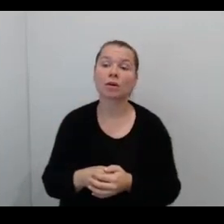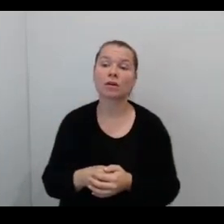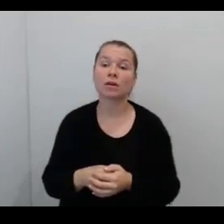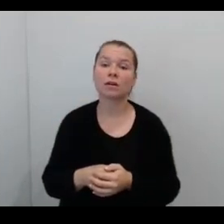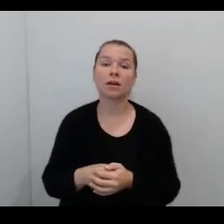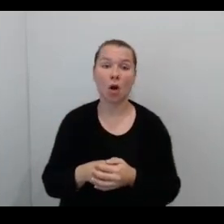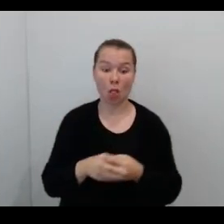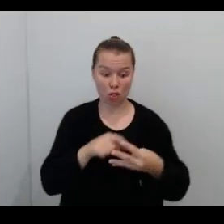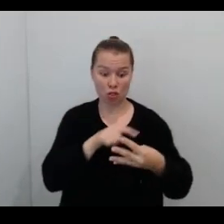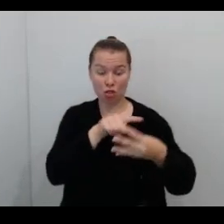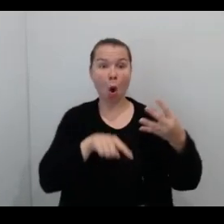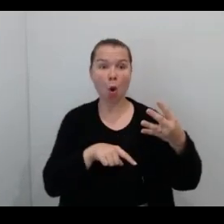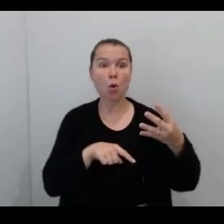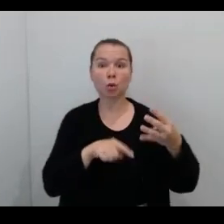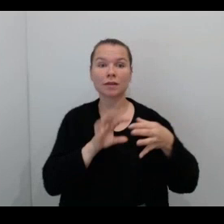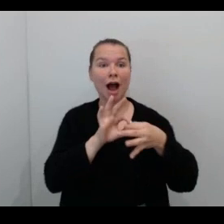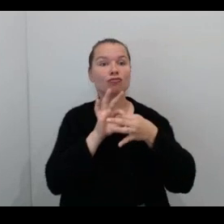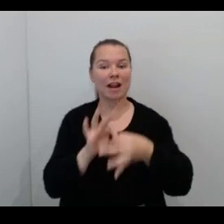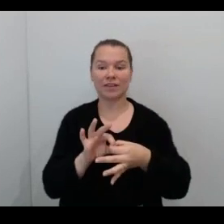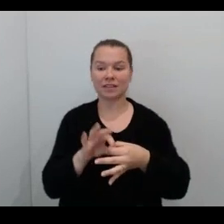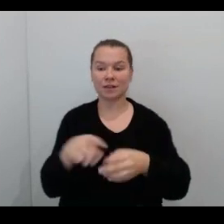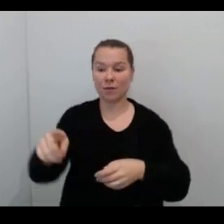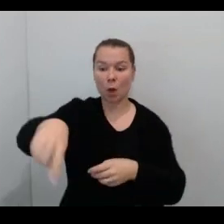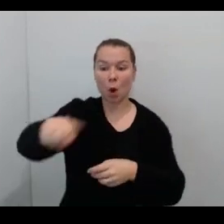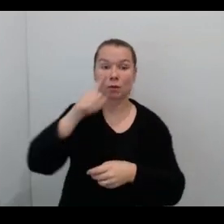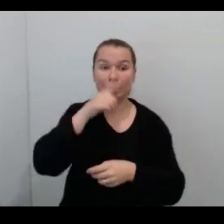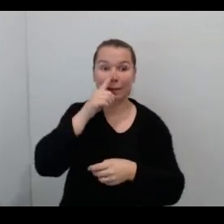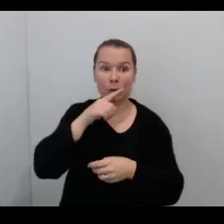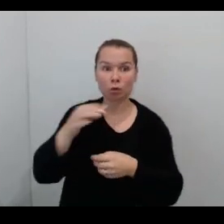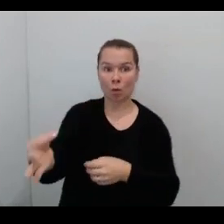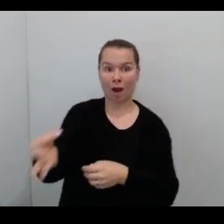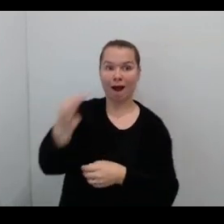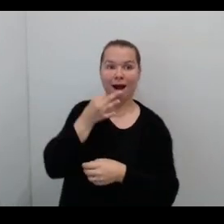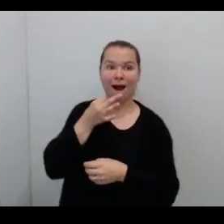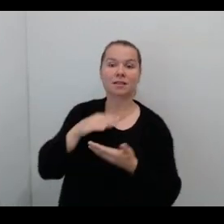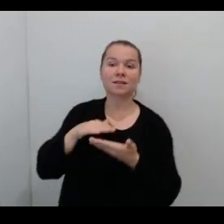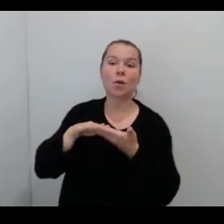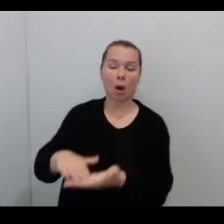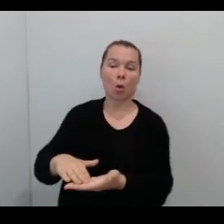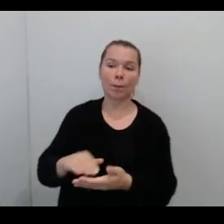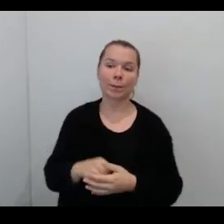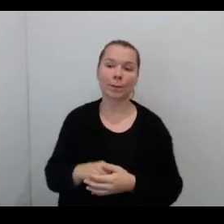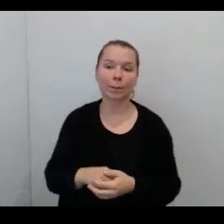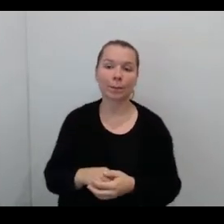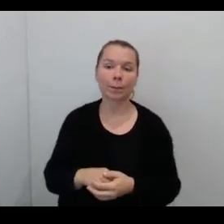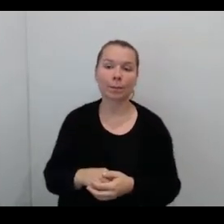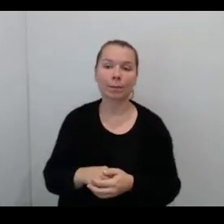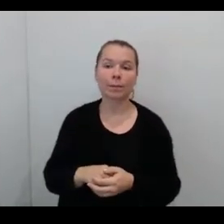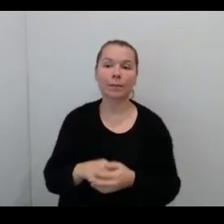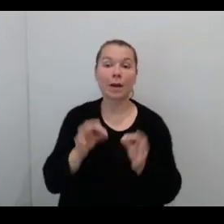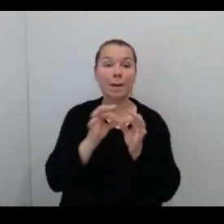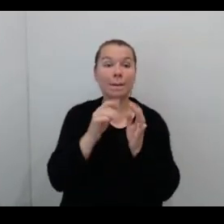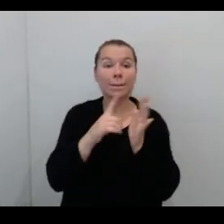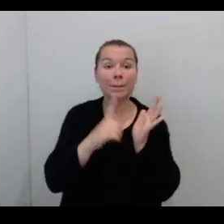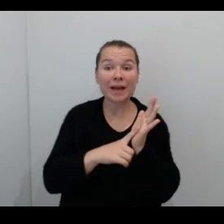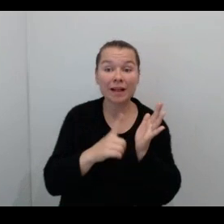asking for help. Phone and internet bills. Yes.